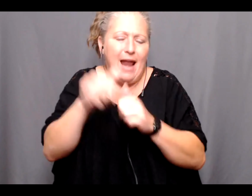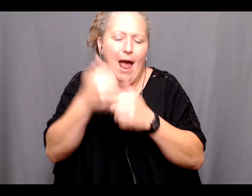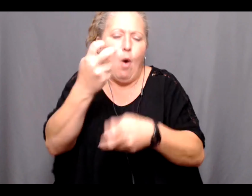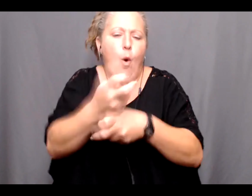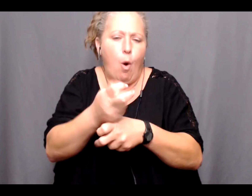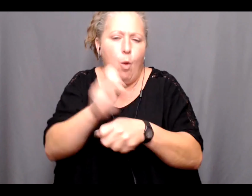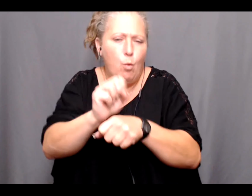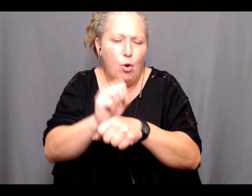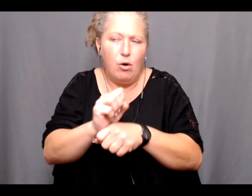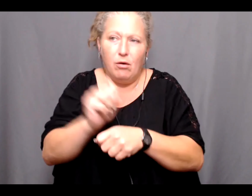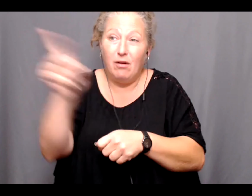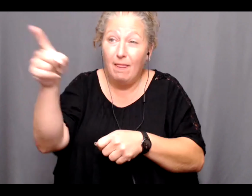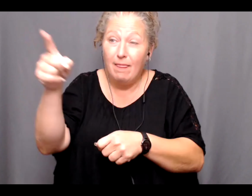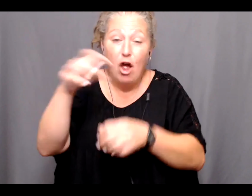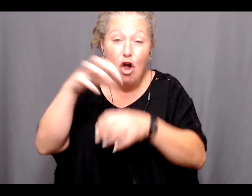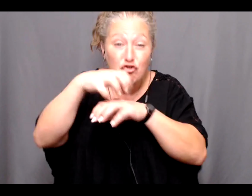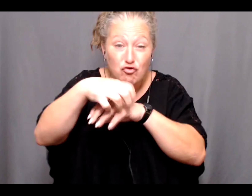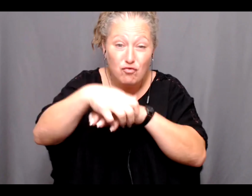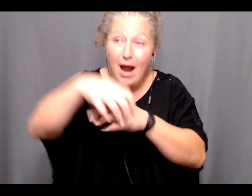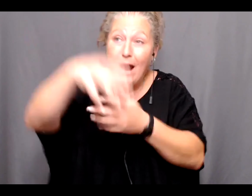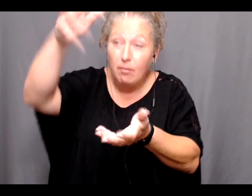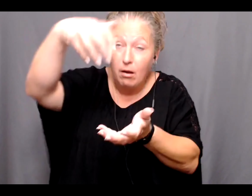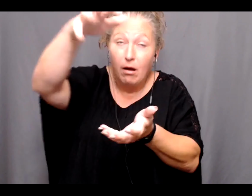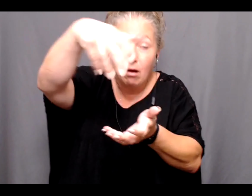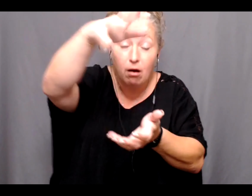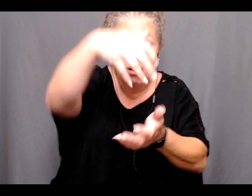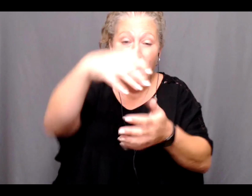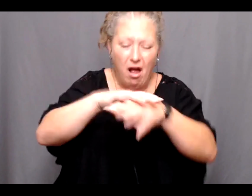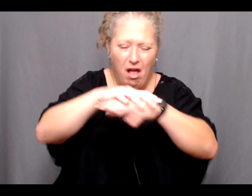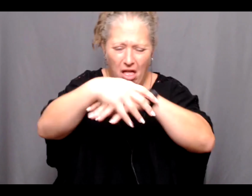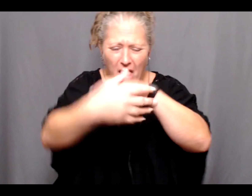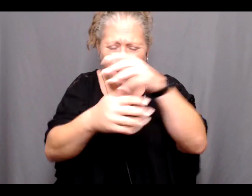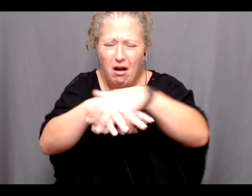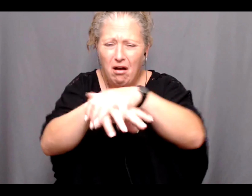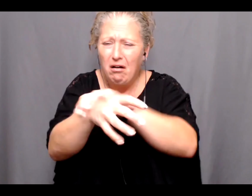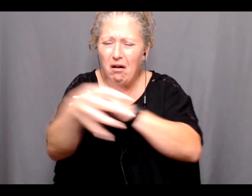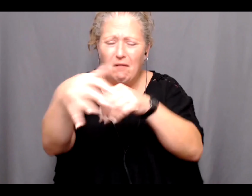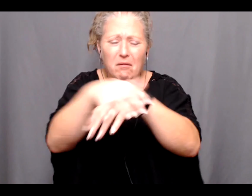their hands just covered in grape juice. Yellow jackets swarming around